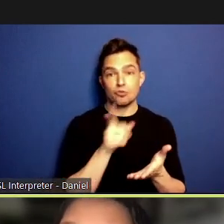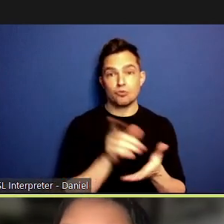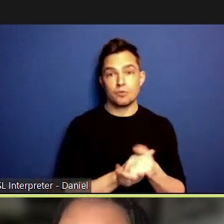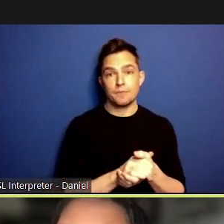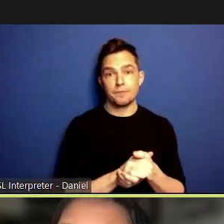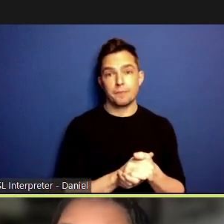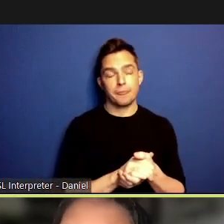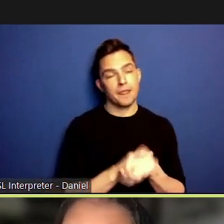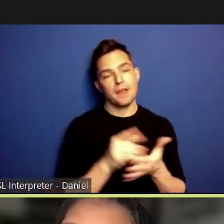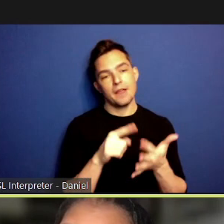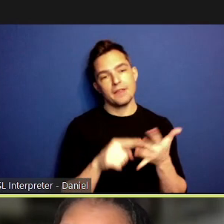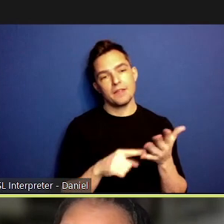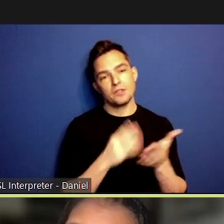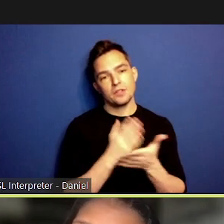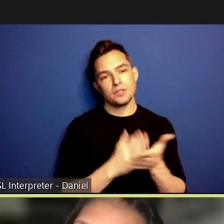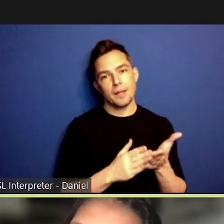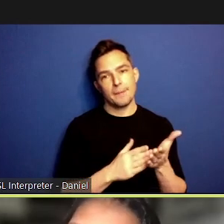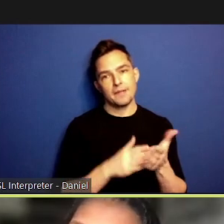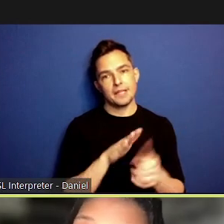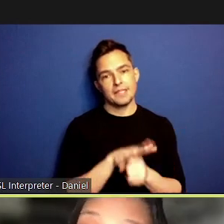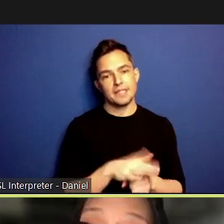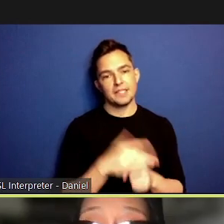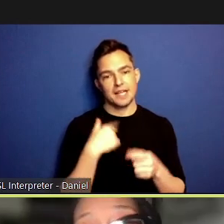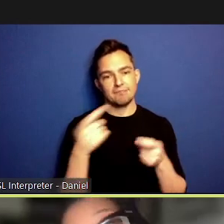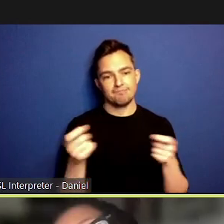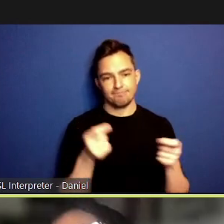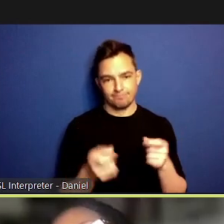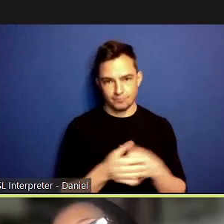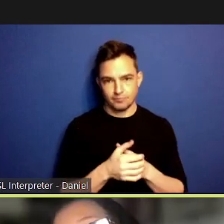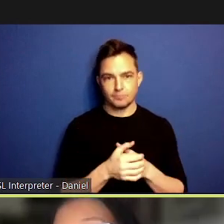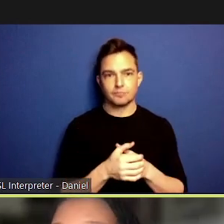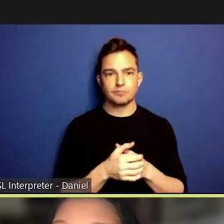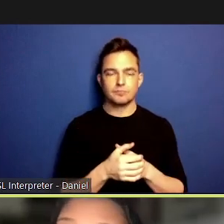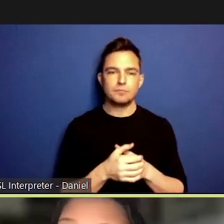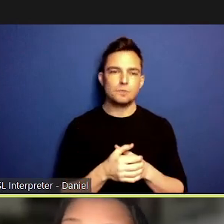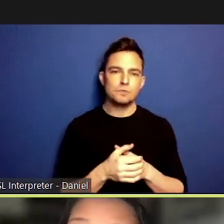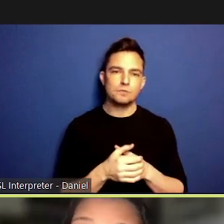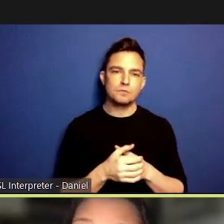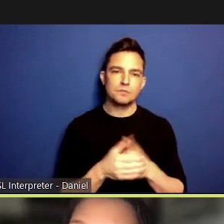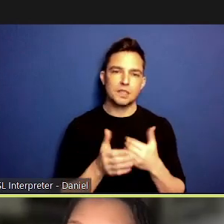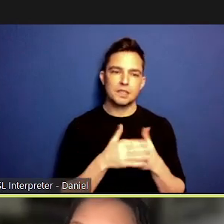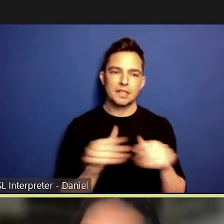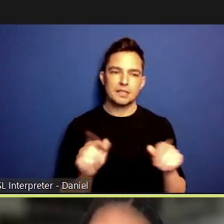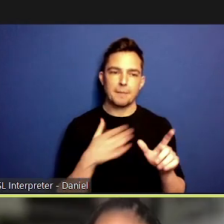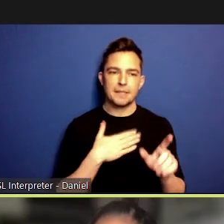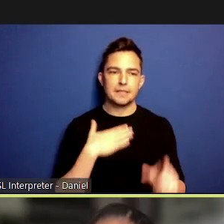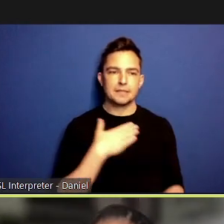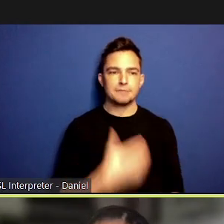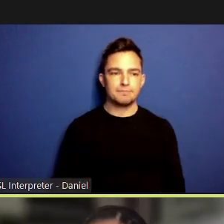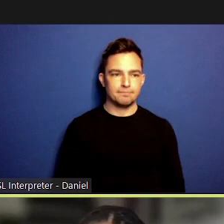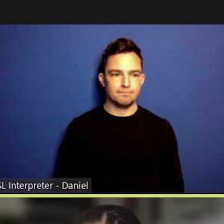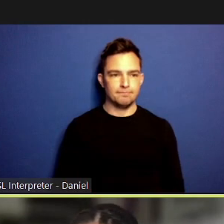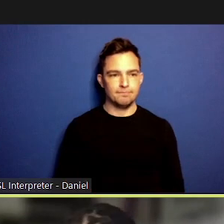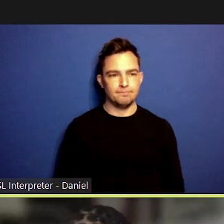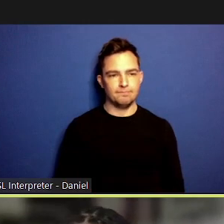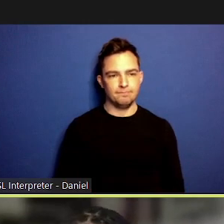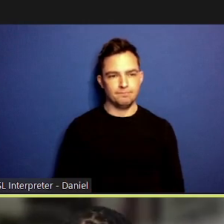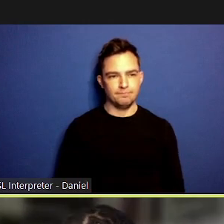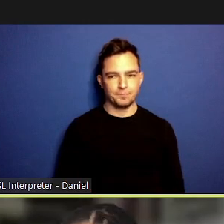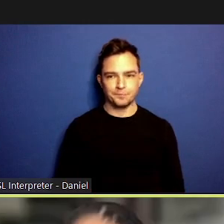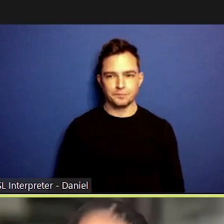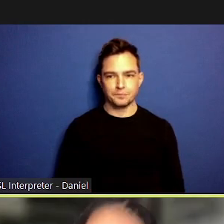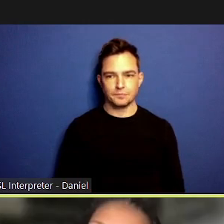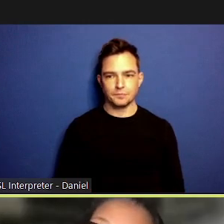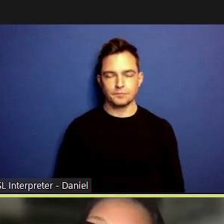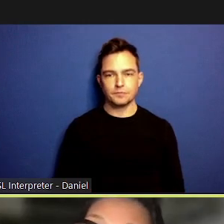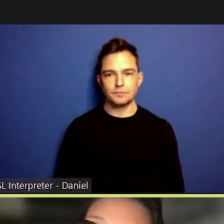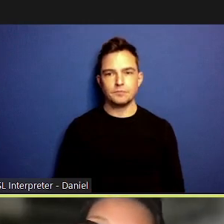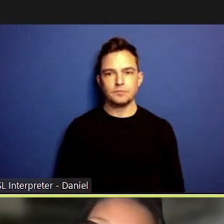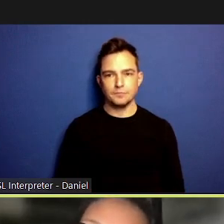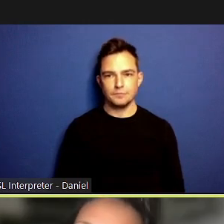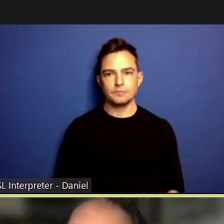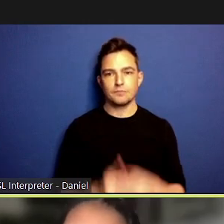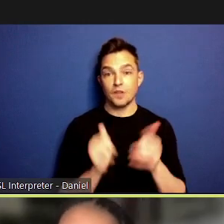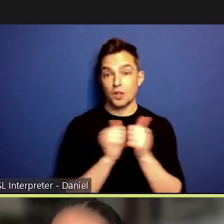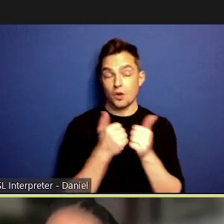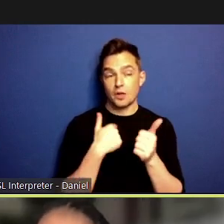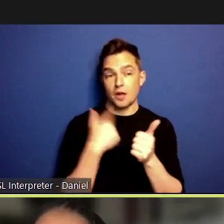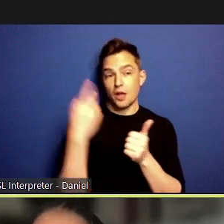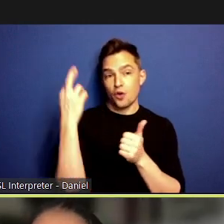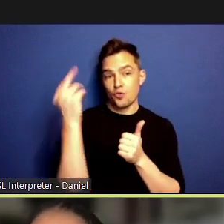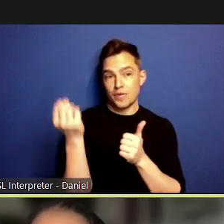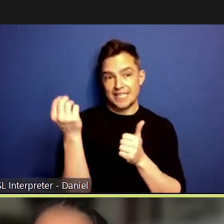are some of the tensions that I grapple with. Next slide, please. So how do I rethink education